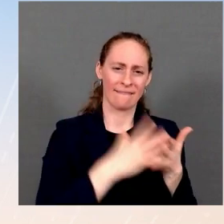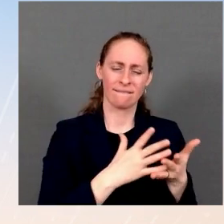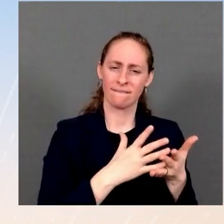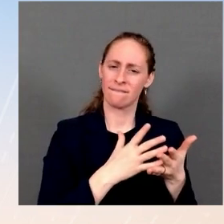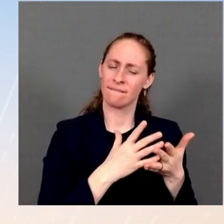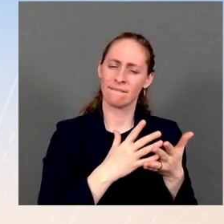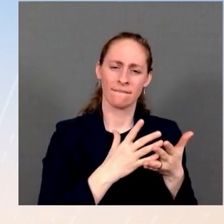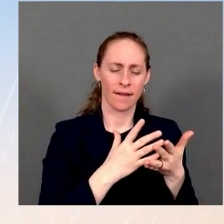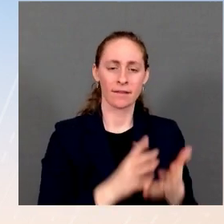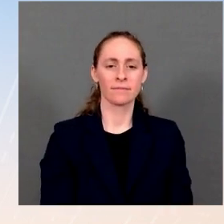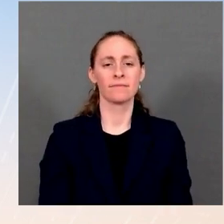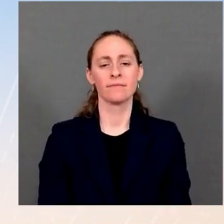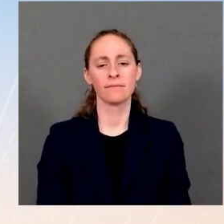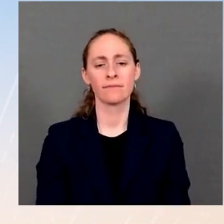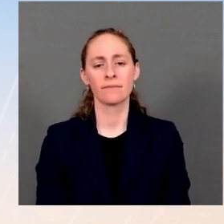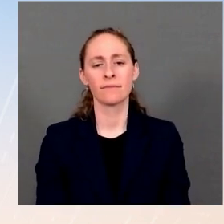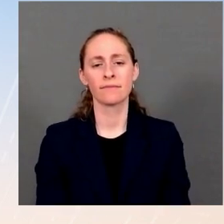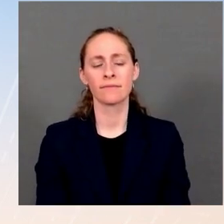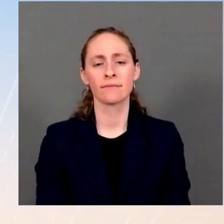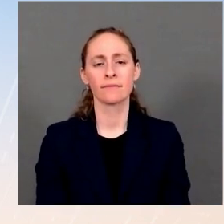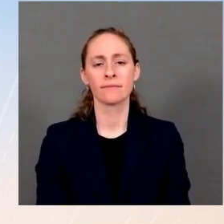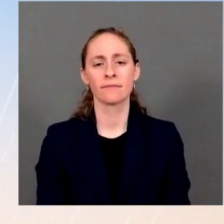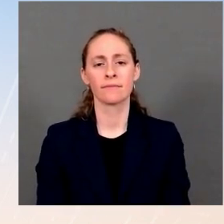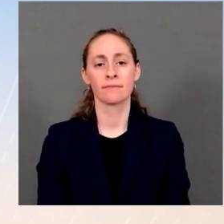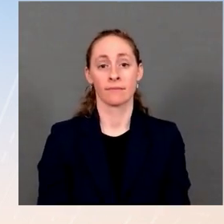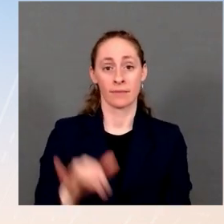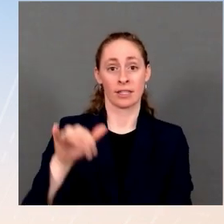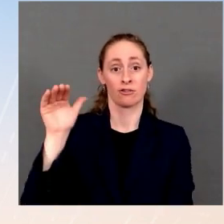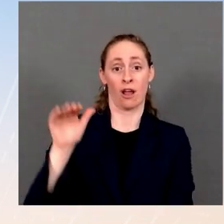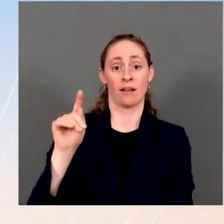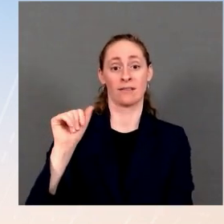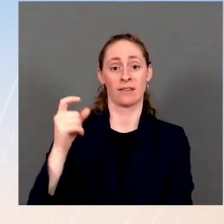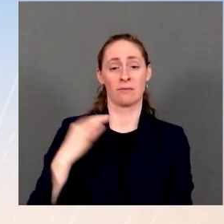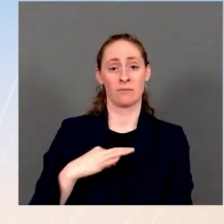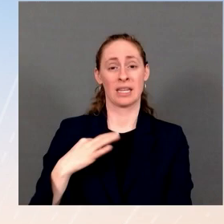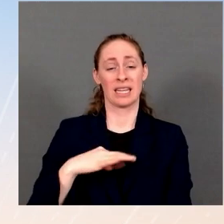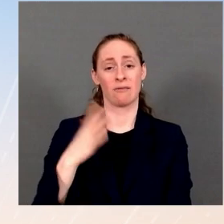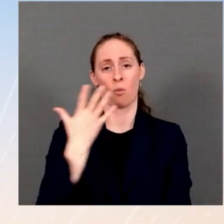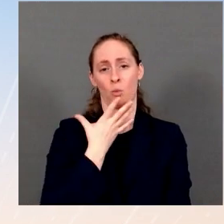when, unfortunately, it costs -- it costs -- the costs of some everyday things have gone up.